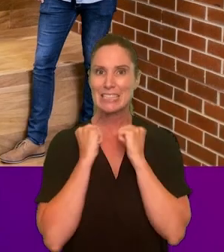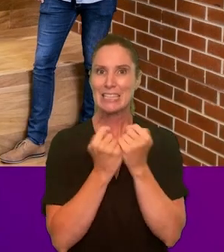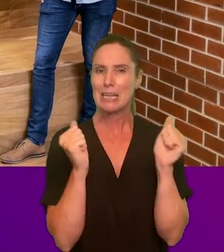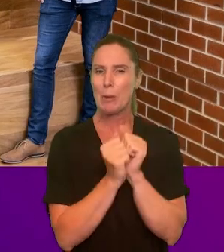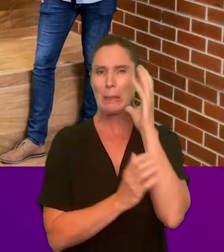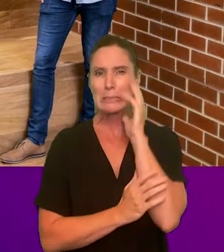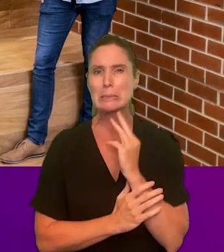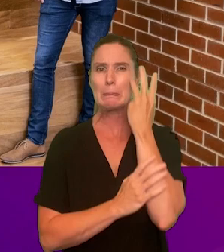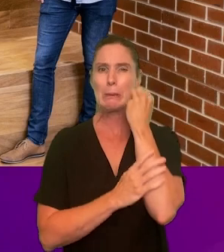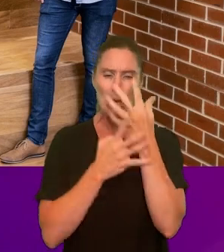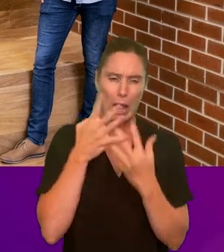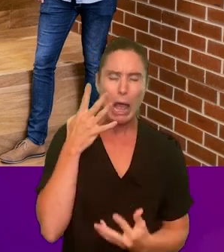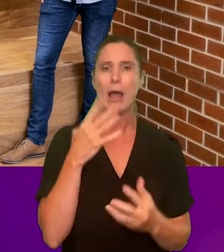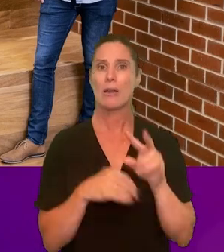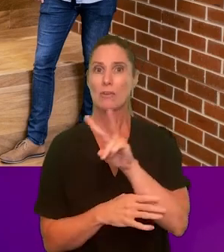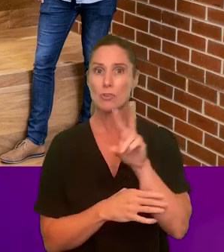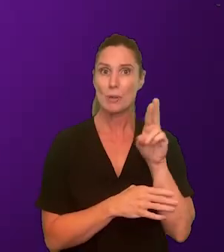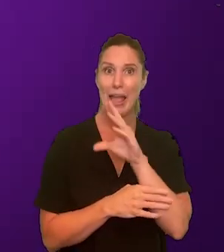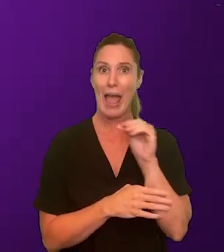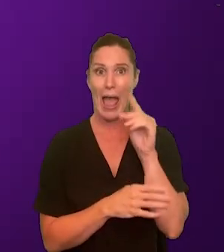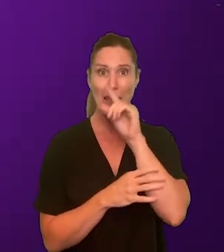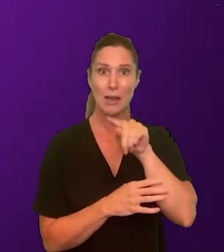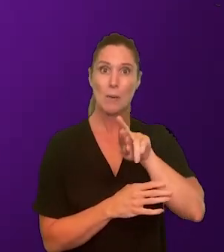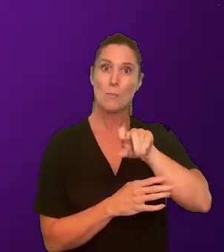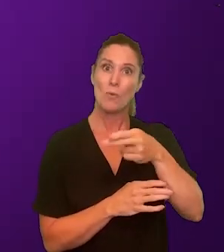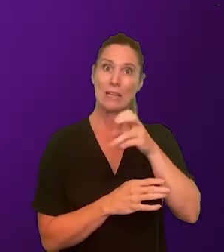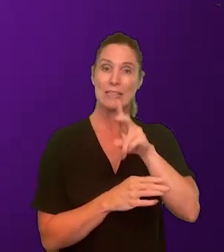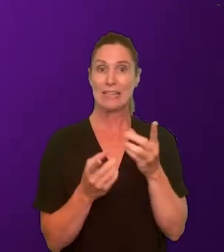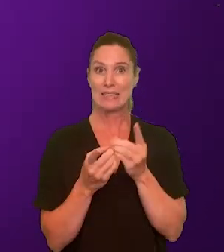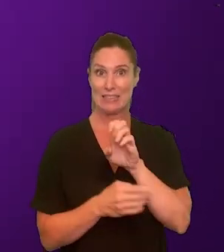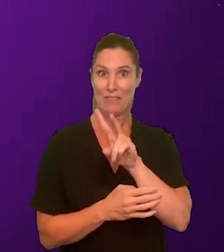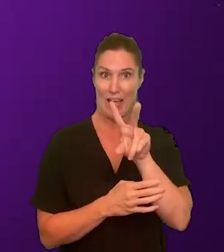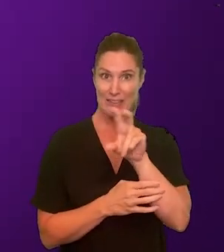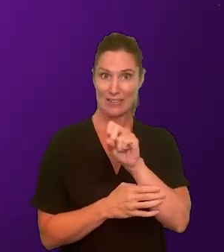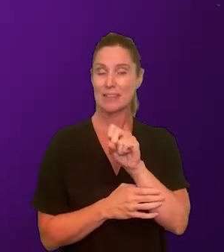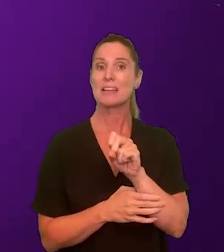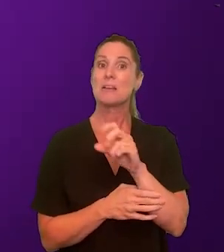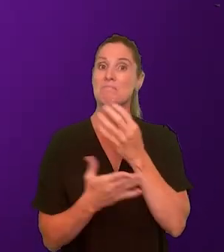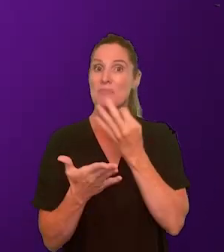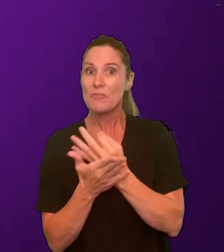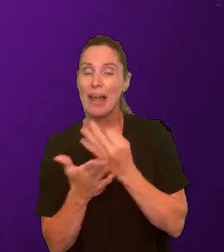of virtual reality and prosthetic devices, complemented by expertise in finance and management consulting.